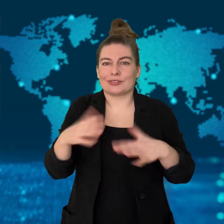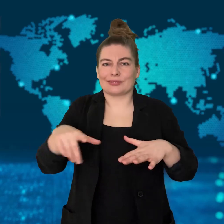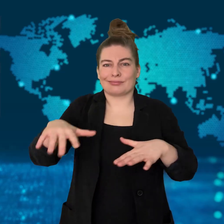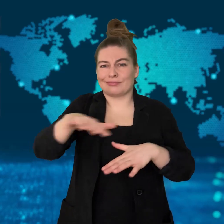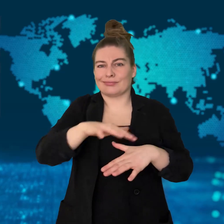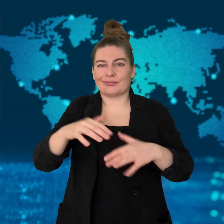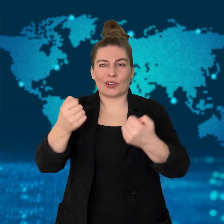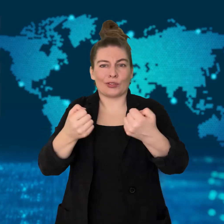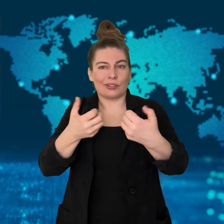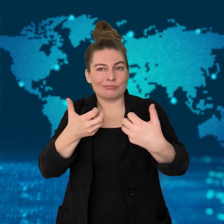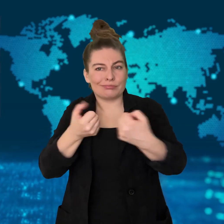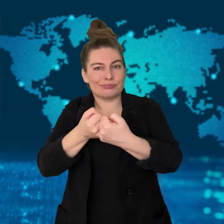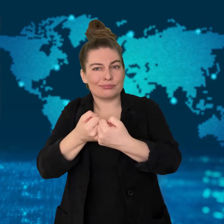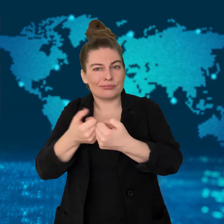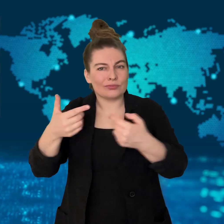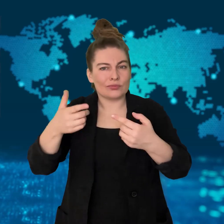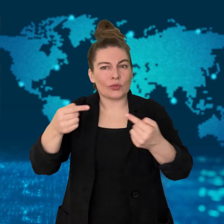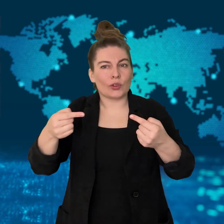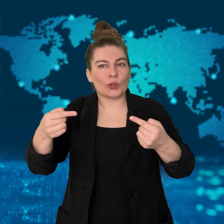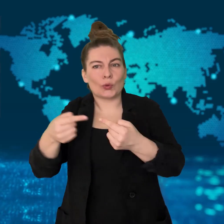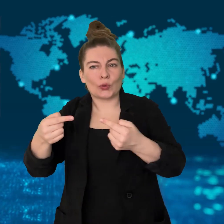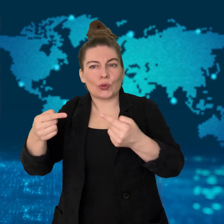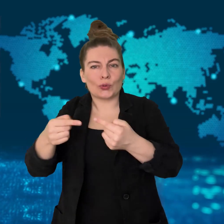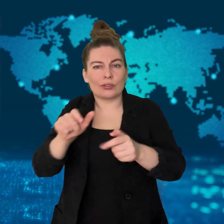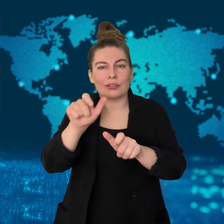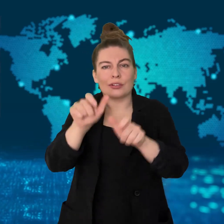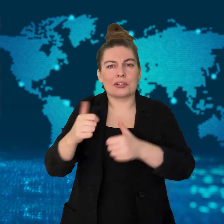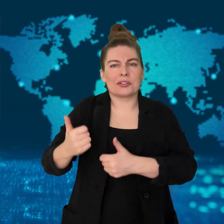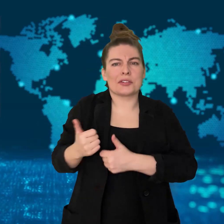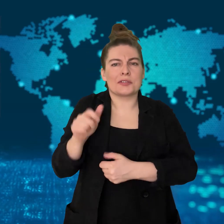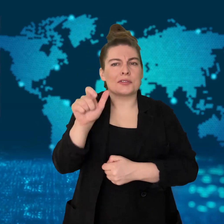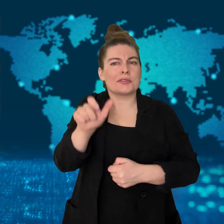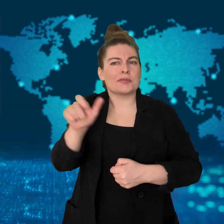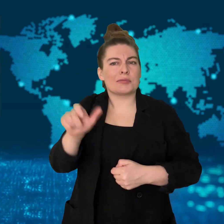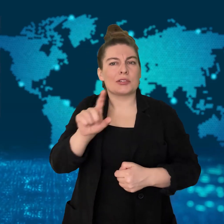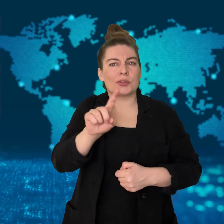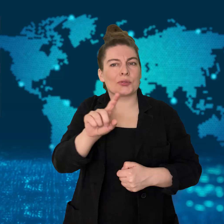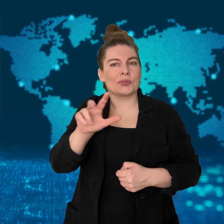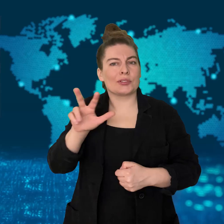13 soldiers were injured in a vehicle crash.